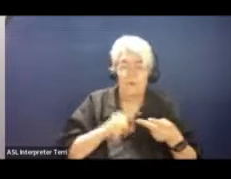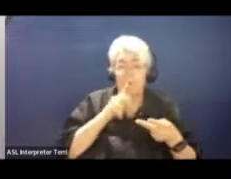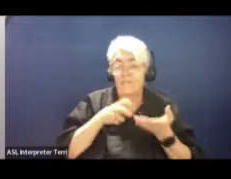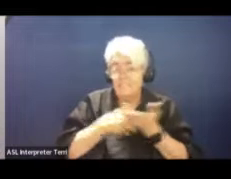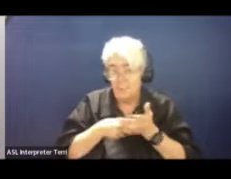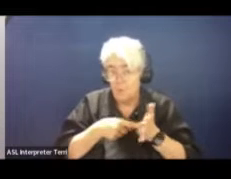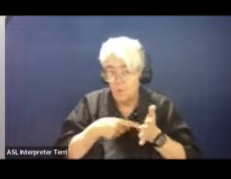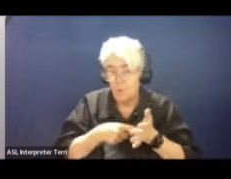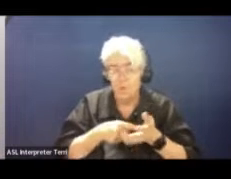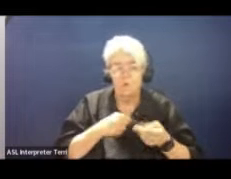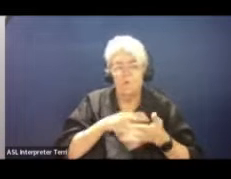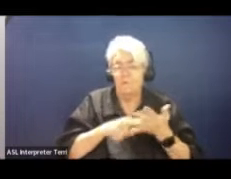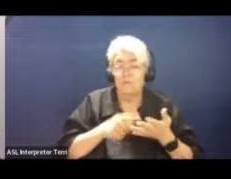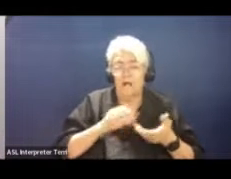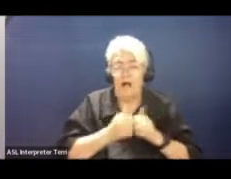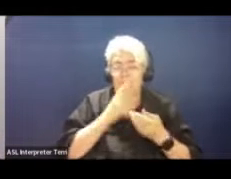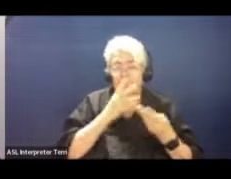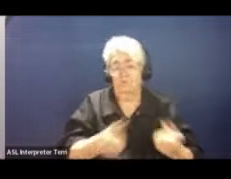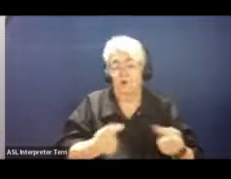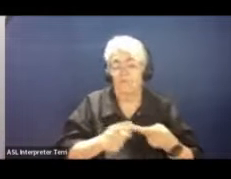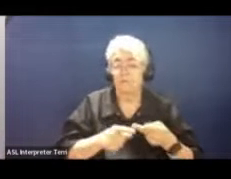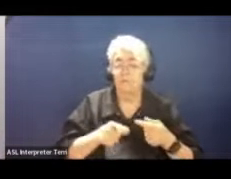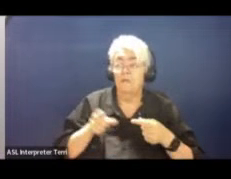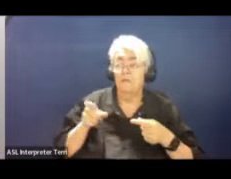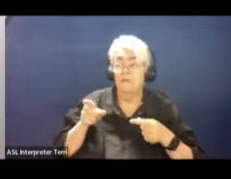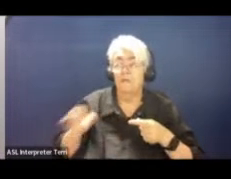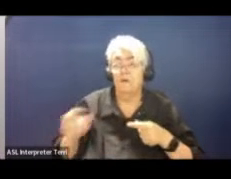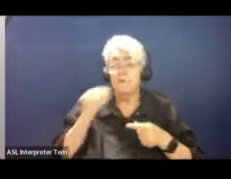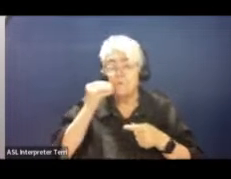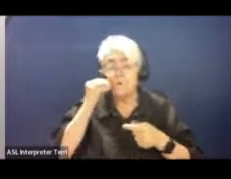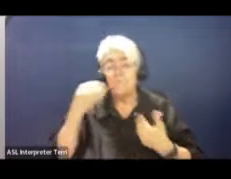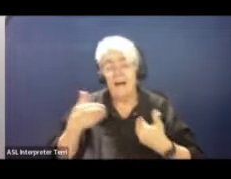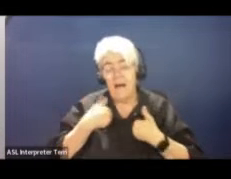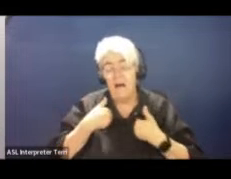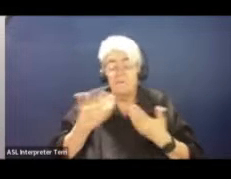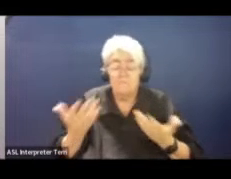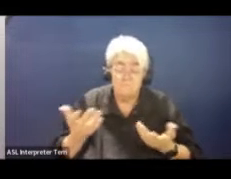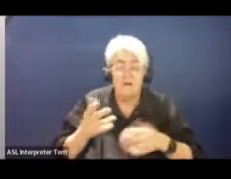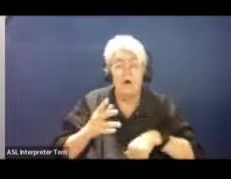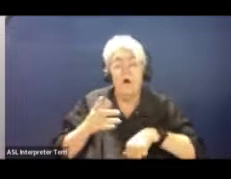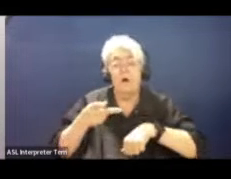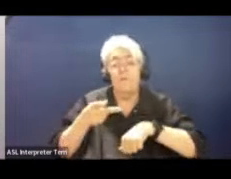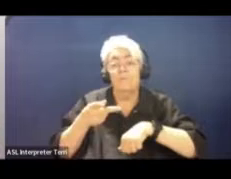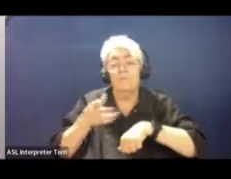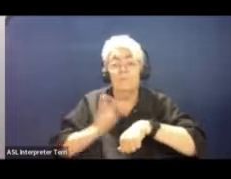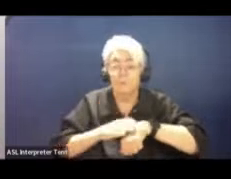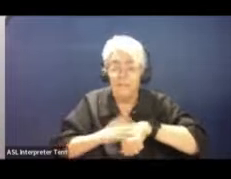infractions. They do not have to be unhoused. Other people who have a probation violation or an open warrant can come to these